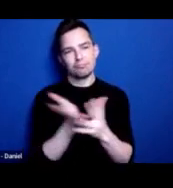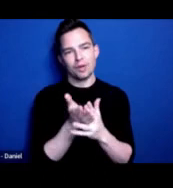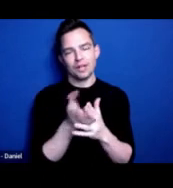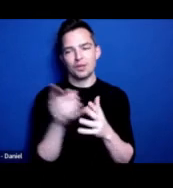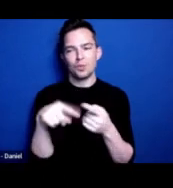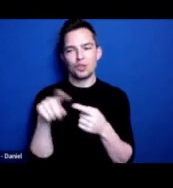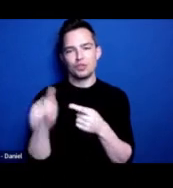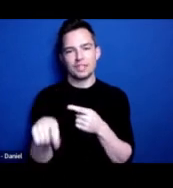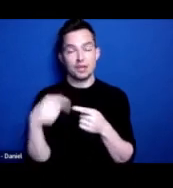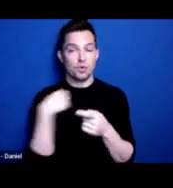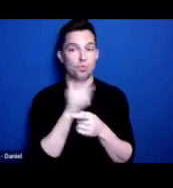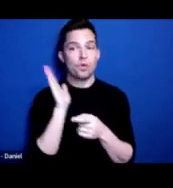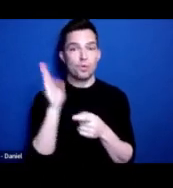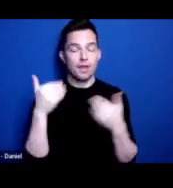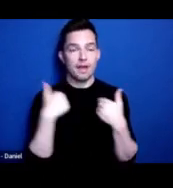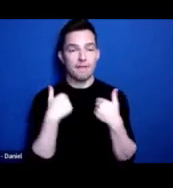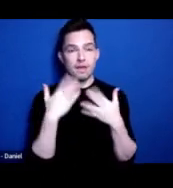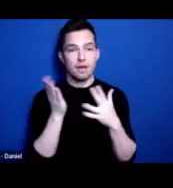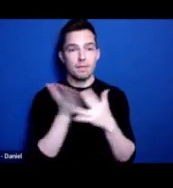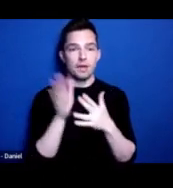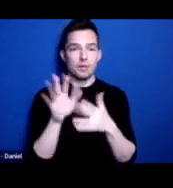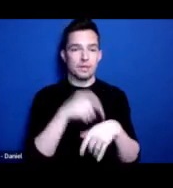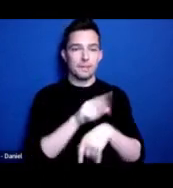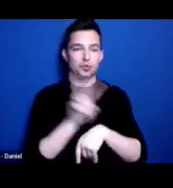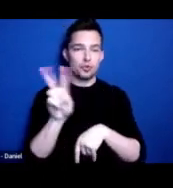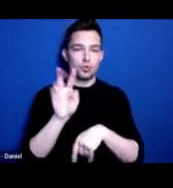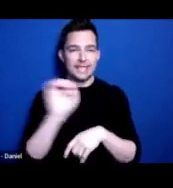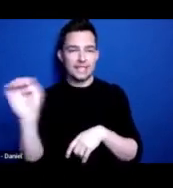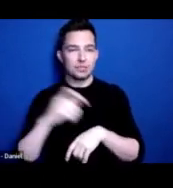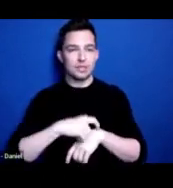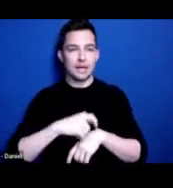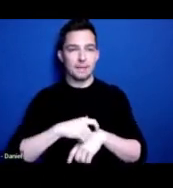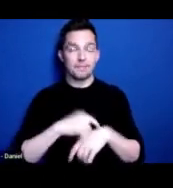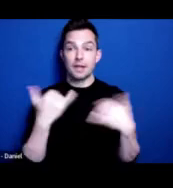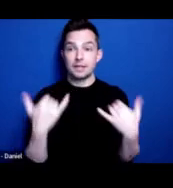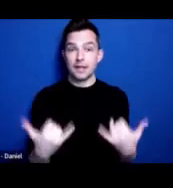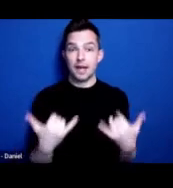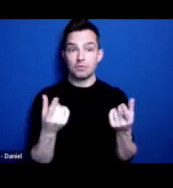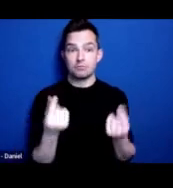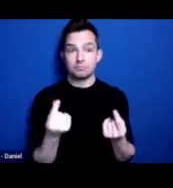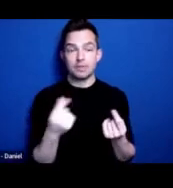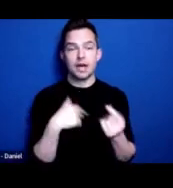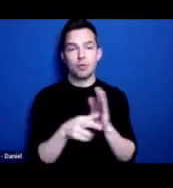and we will have a break around two o'clock Eastern time. And now I like to go over some logistics.